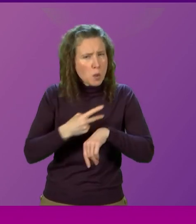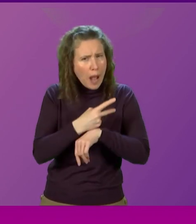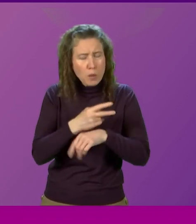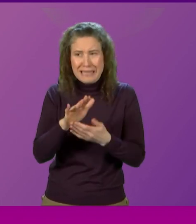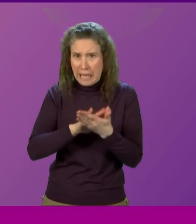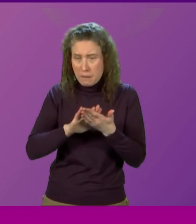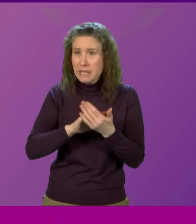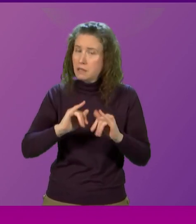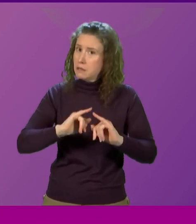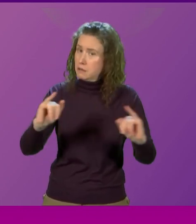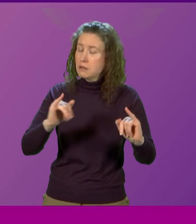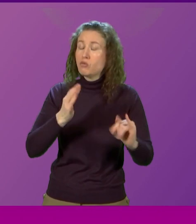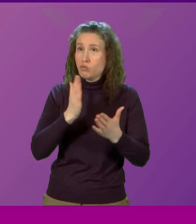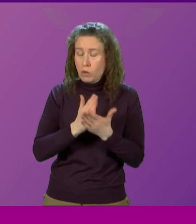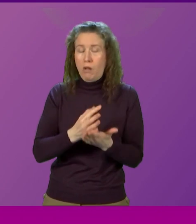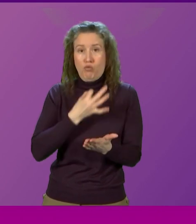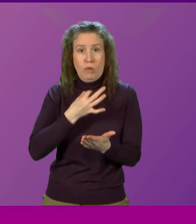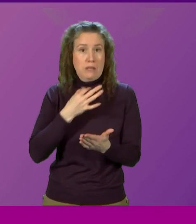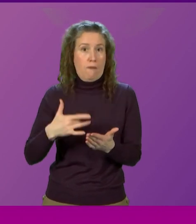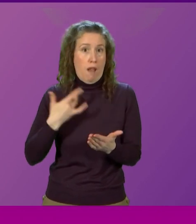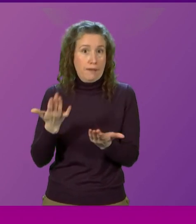a significant danger to life.